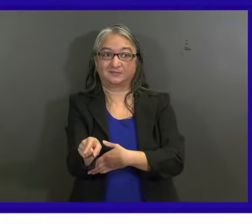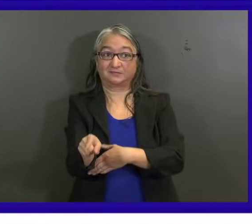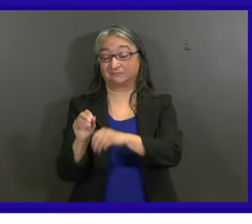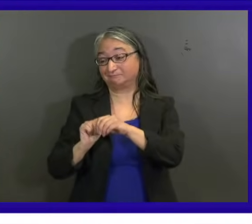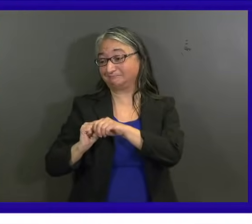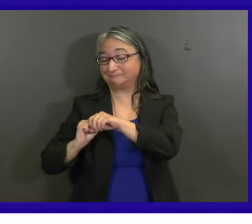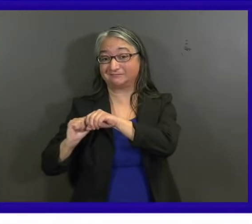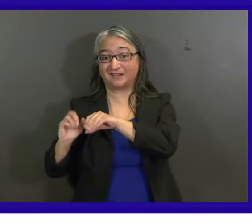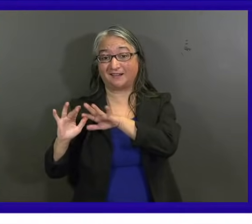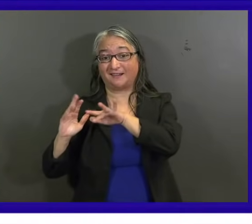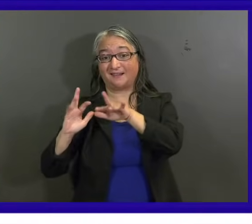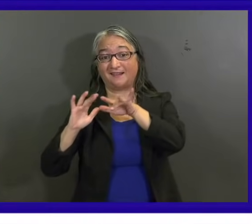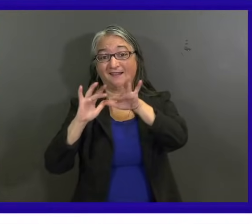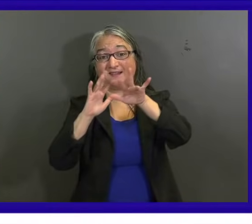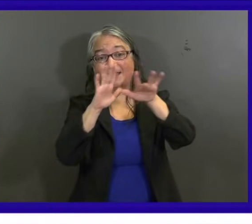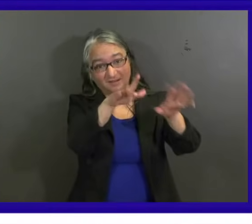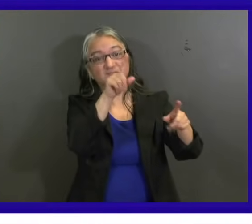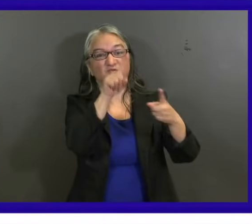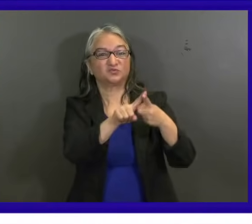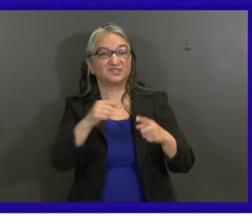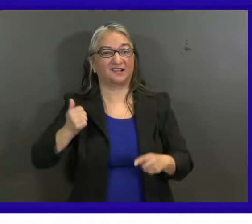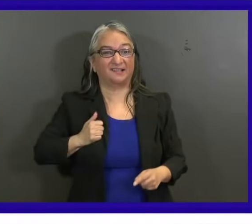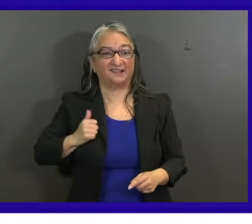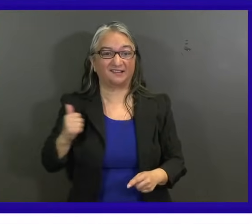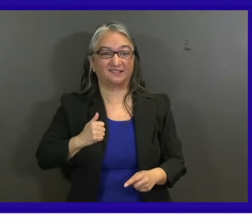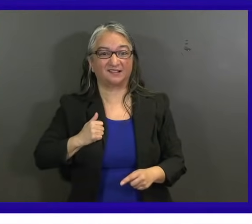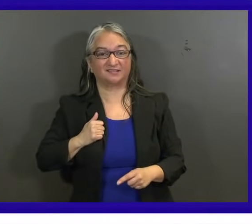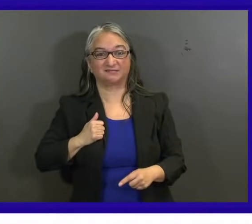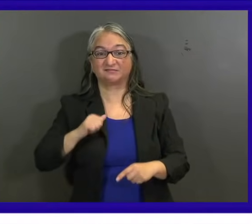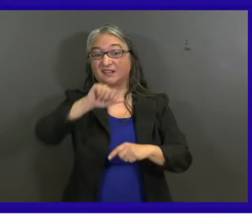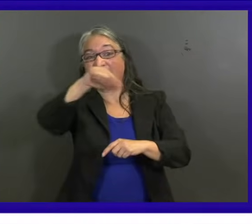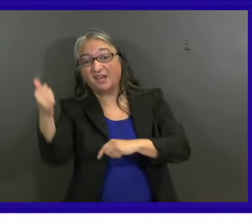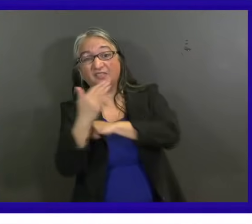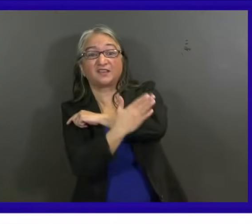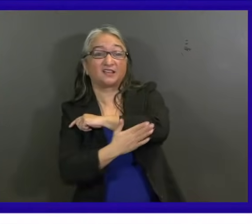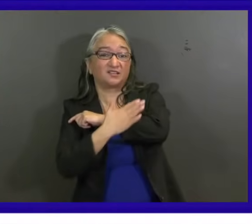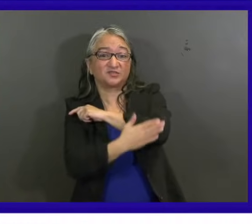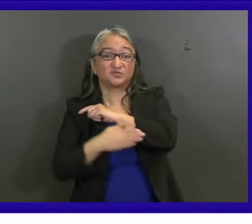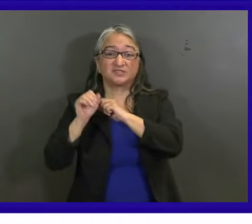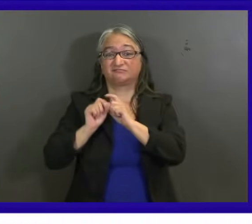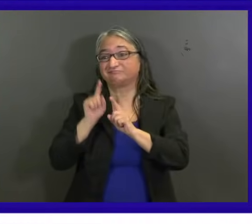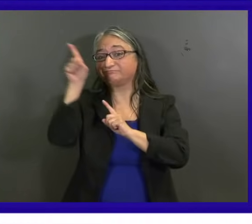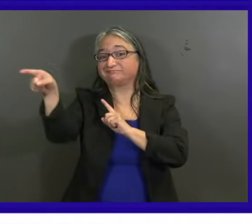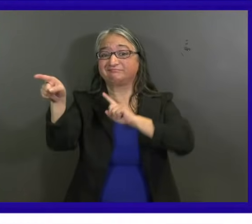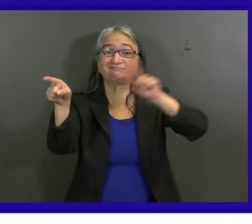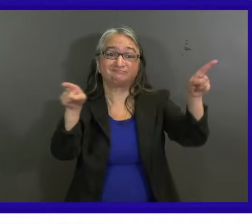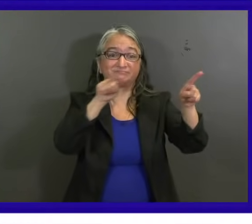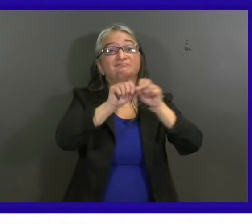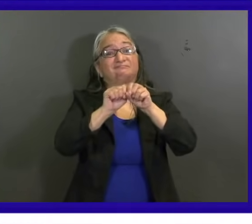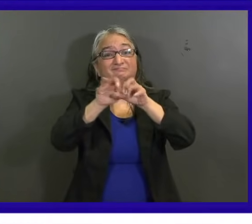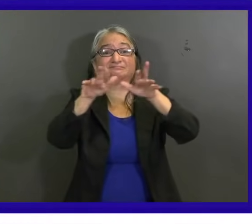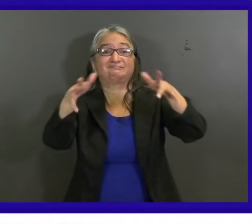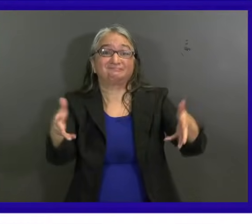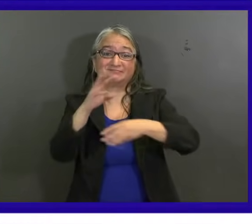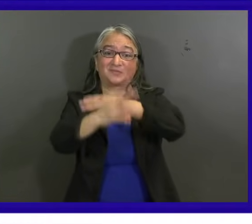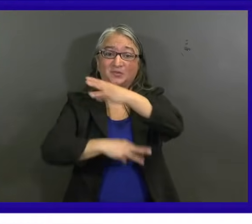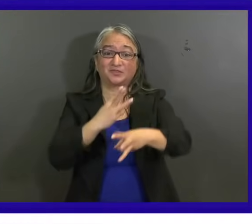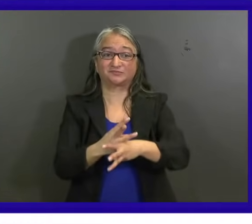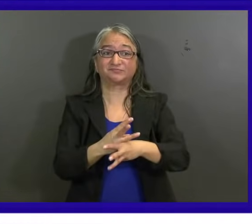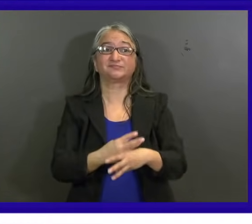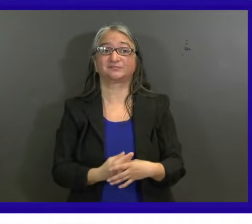around the world we know definitely it is much more transmissible than the delta variant we are